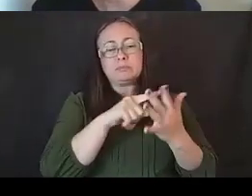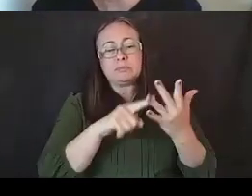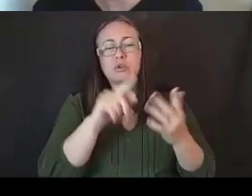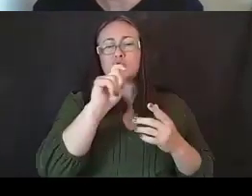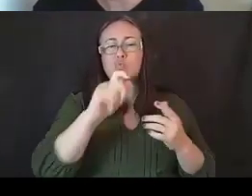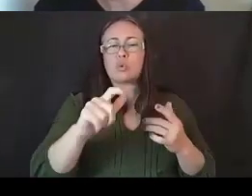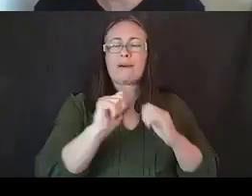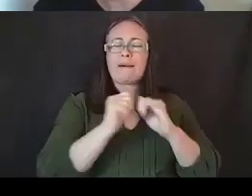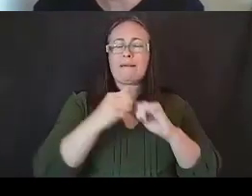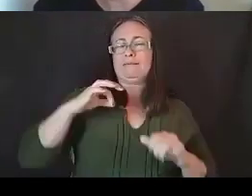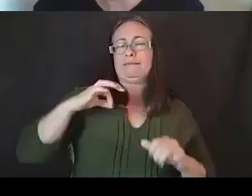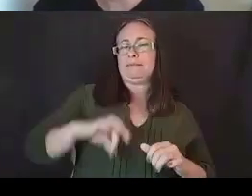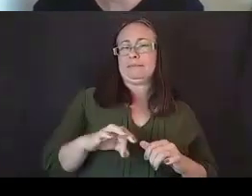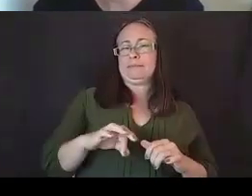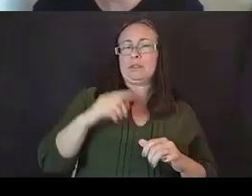as you're developing your application.